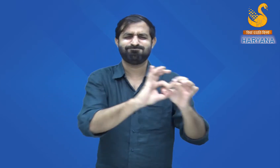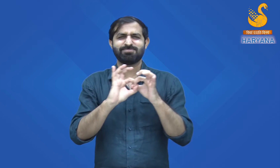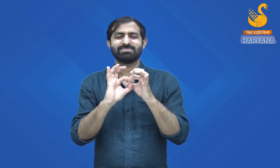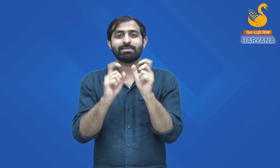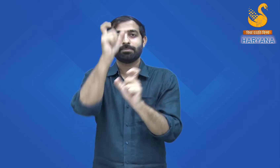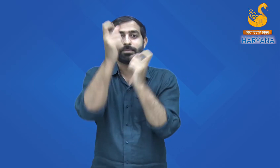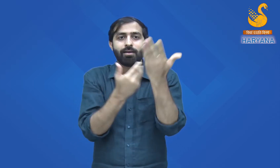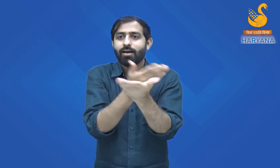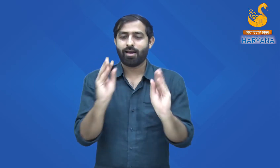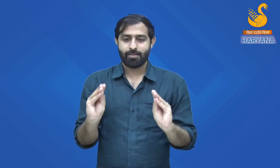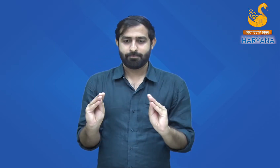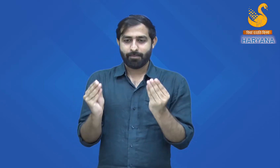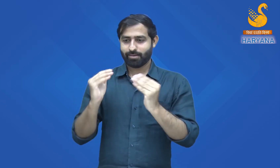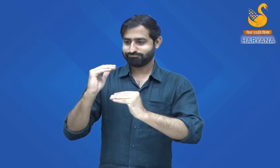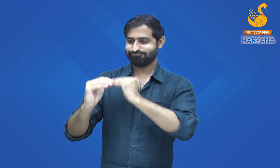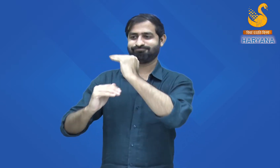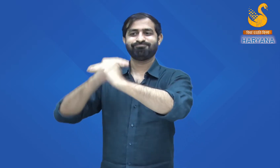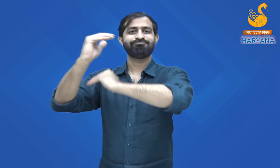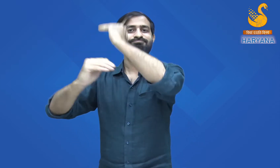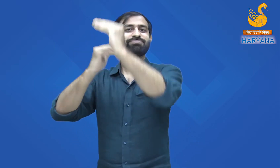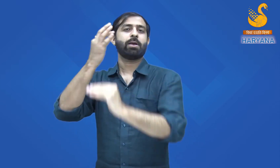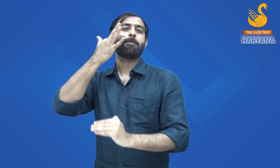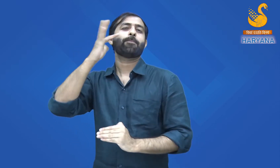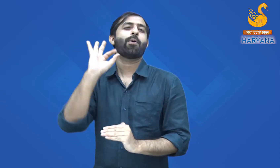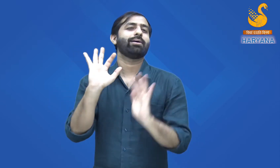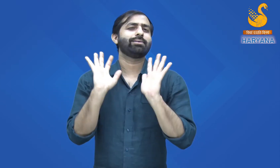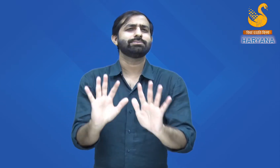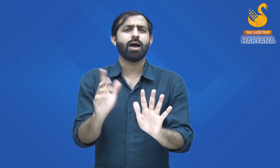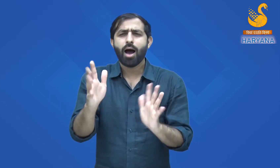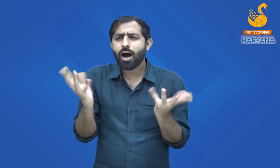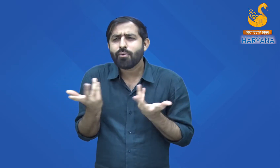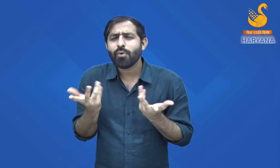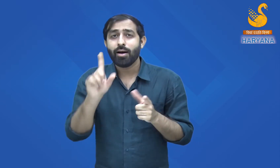creates a pride of belonging among the people of India. Not just that,